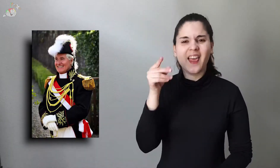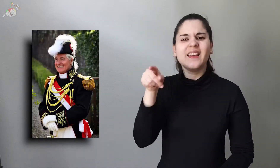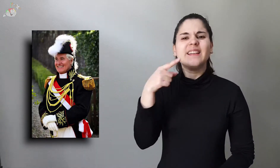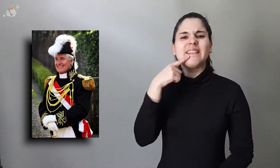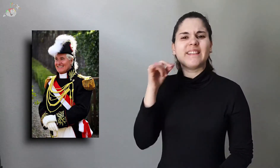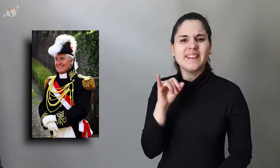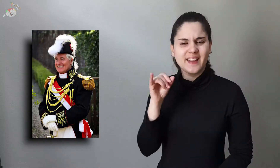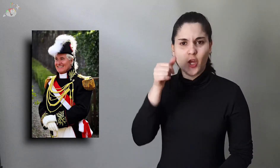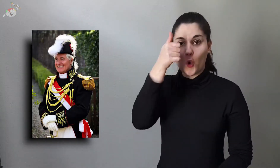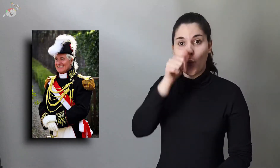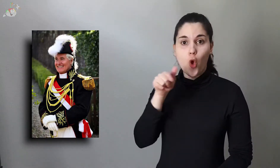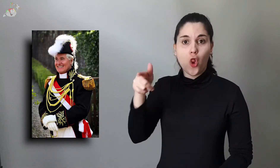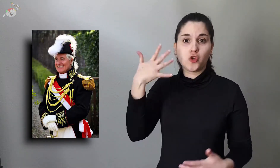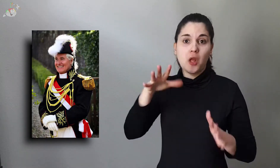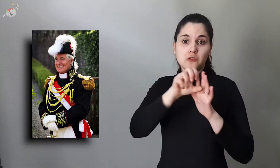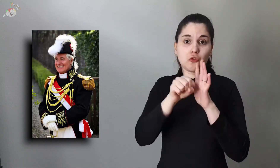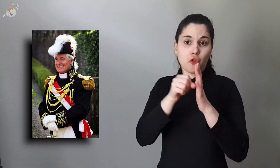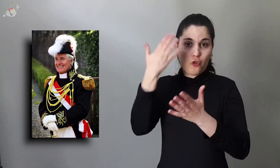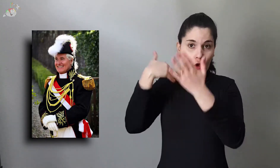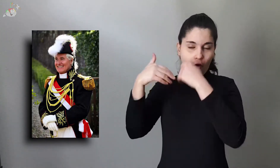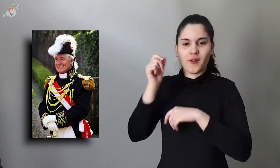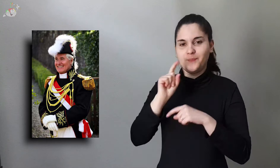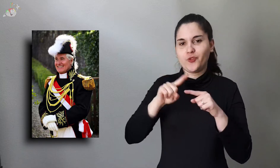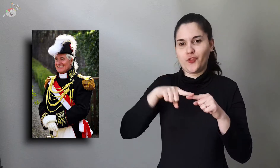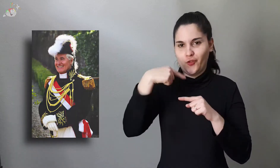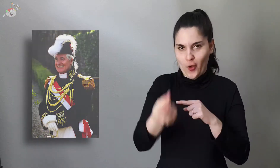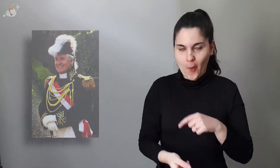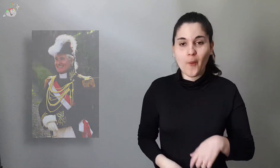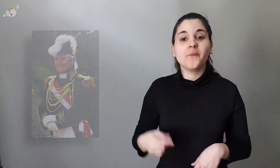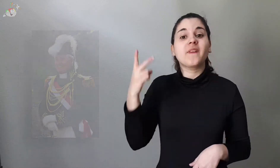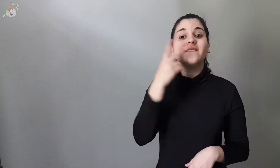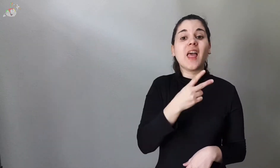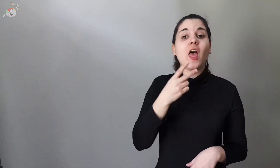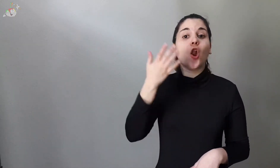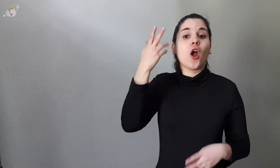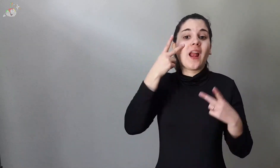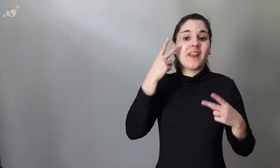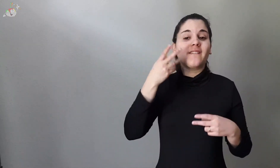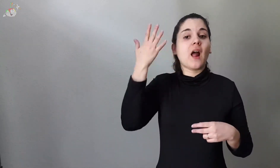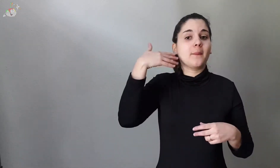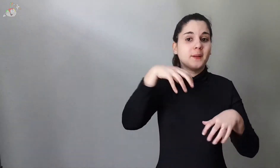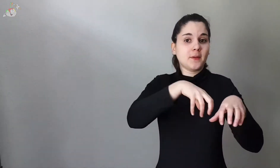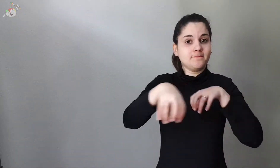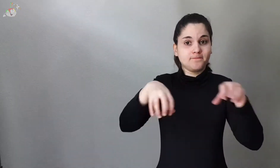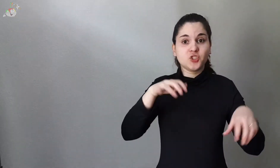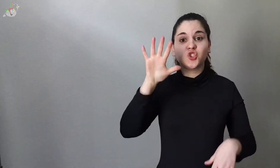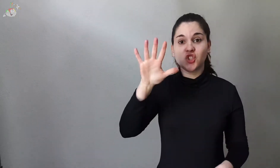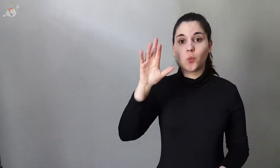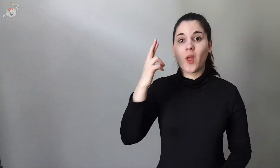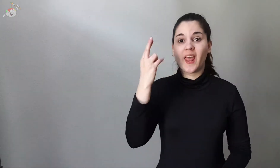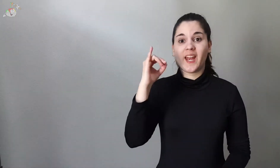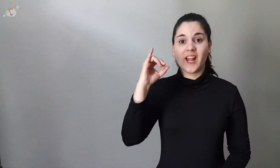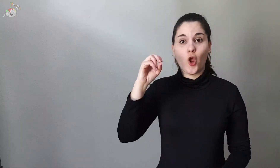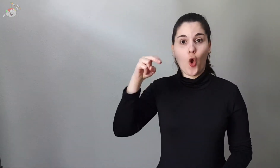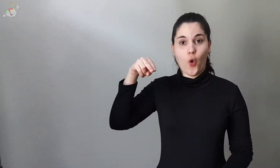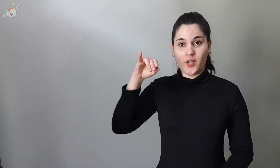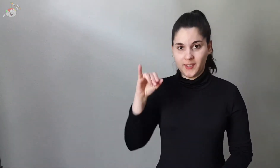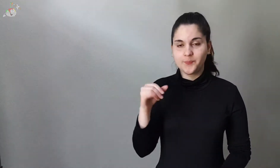Who is it? It's not a historical role, it took over later. Before the Carnival of Ivrea was celebrated by 5 districts,